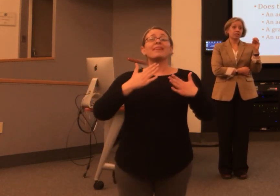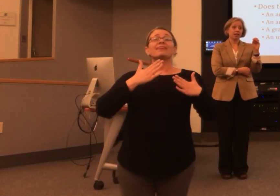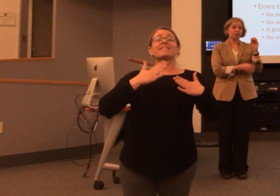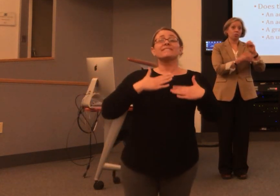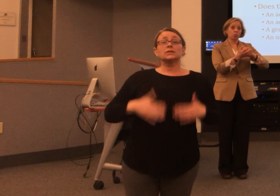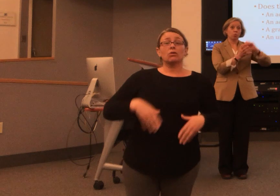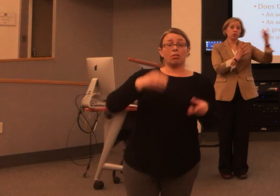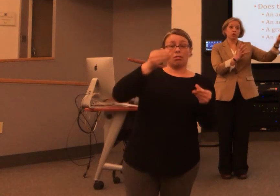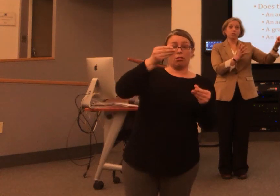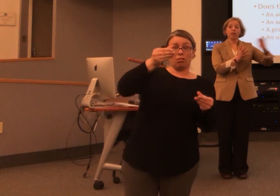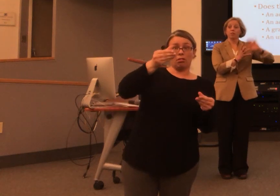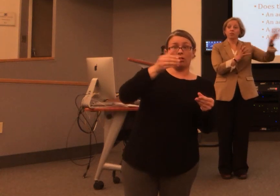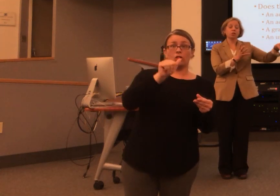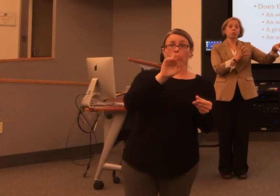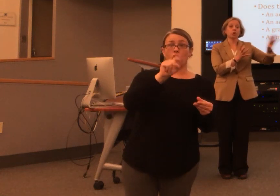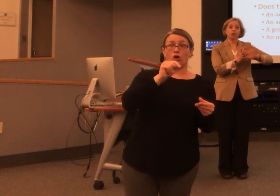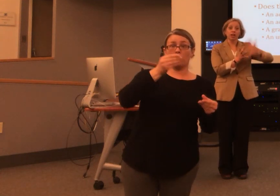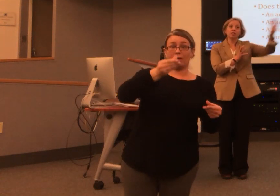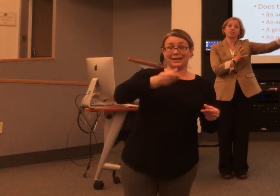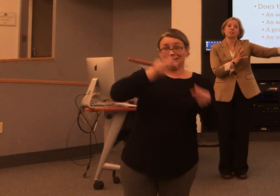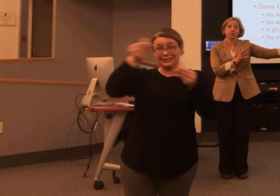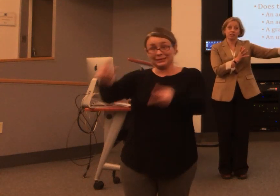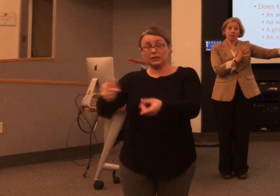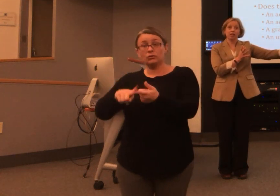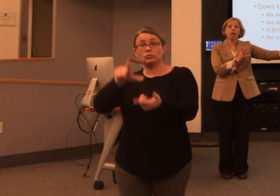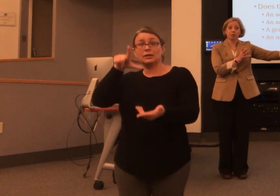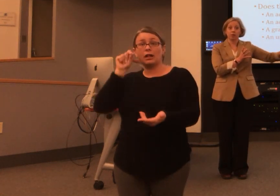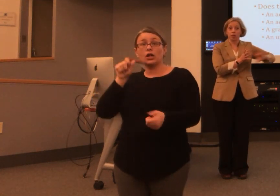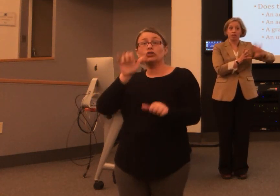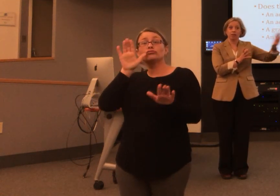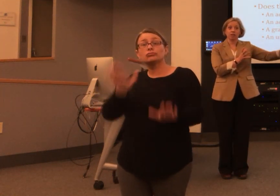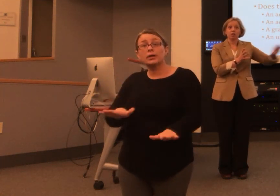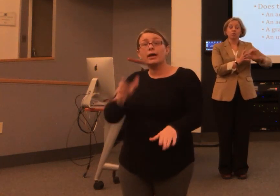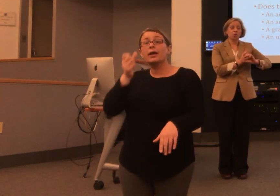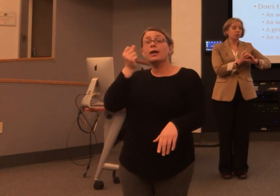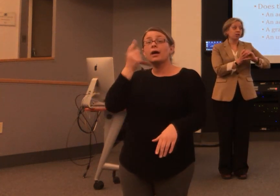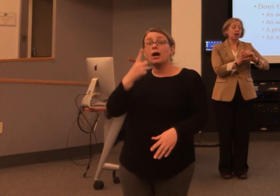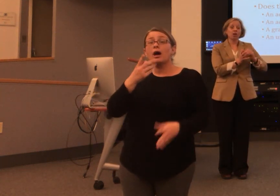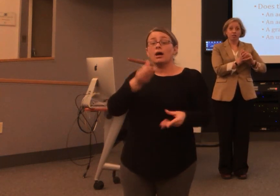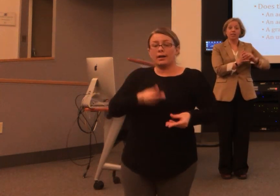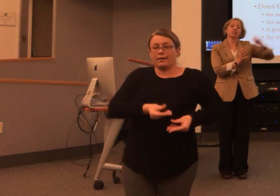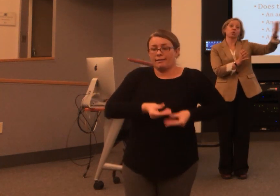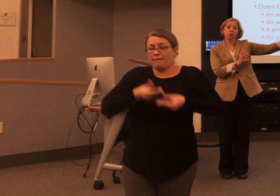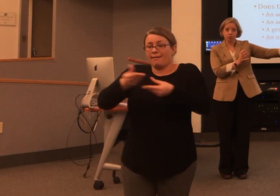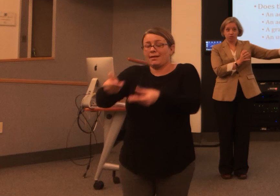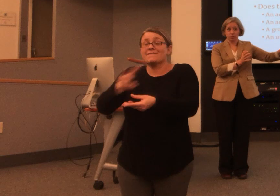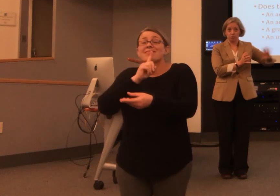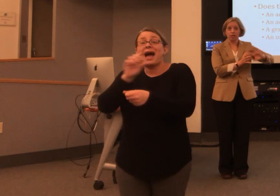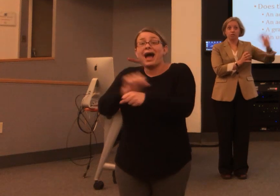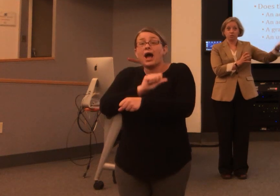is that when you convey the physical work, you're not necessarily conveying copyright with it. So the artist has to also give you rights